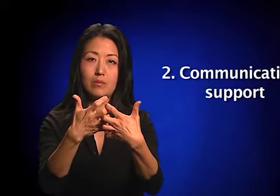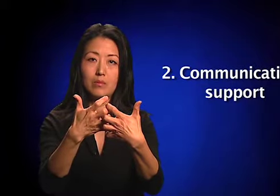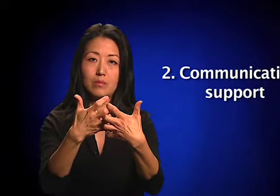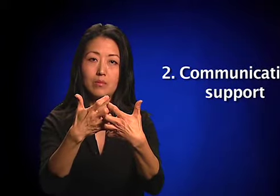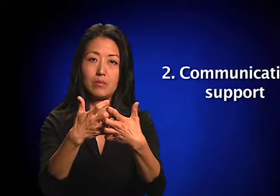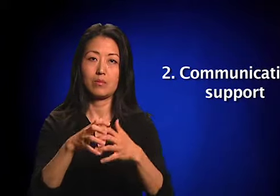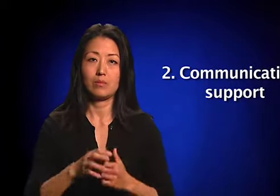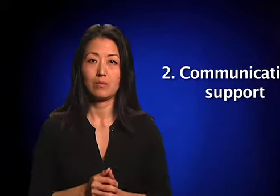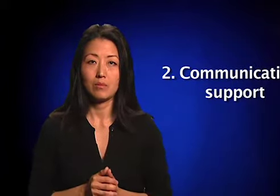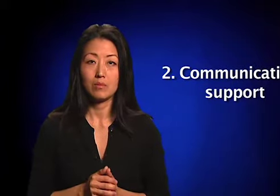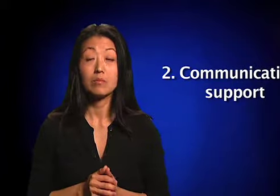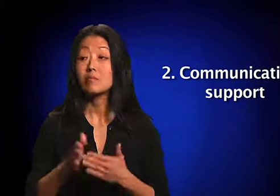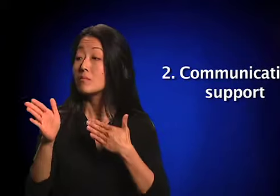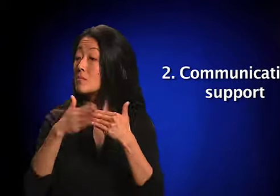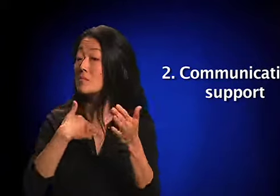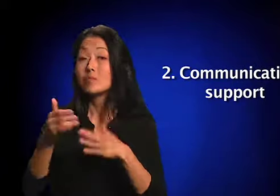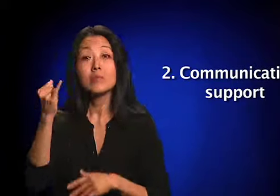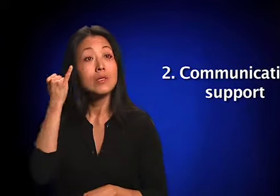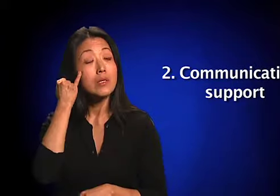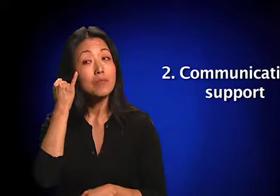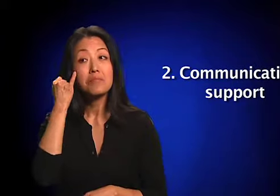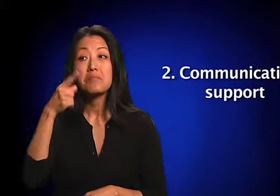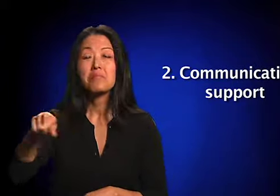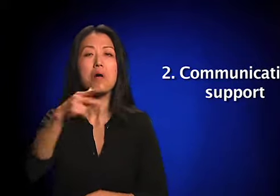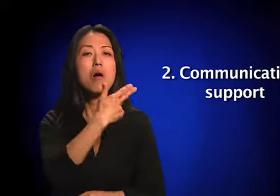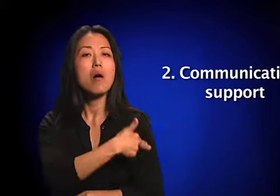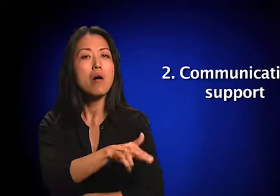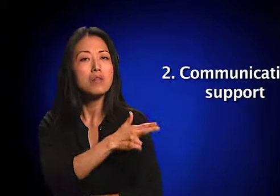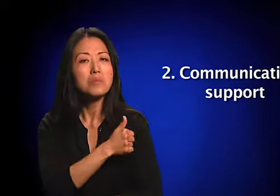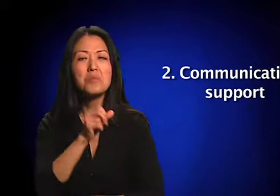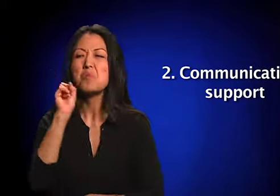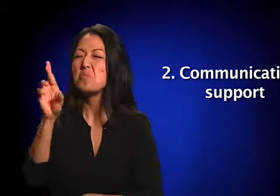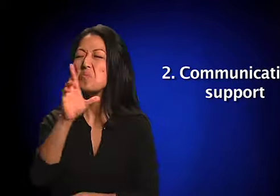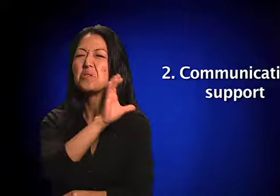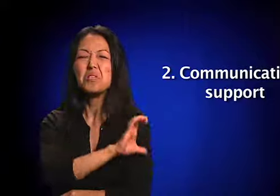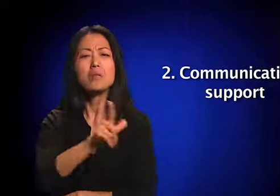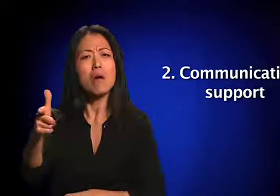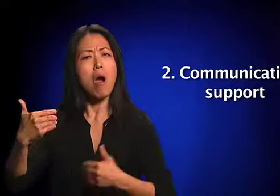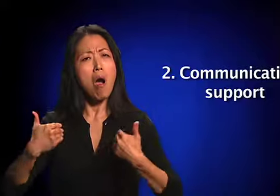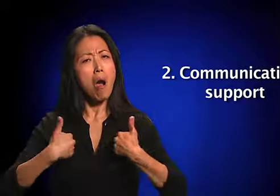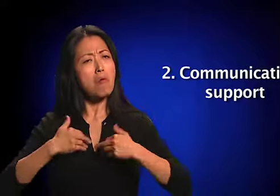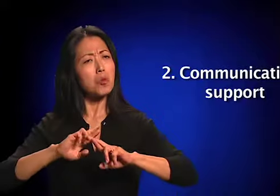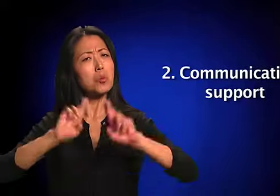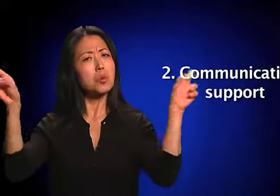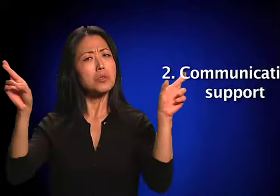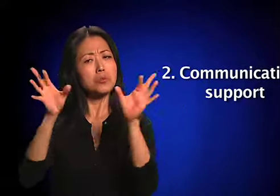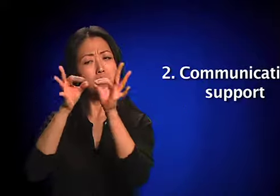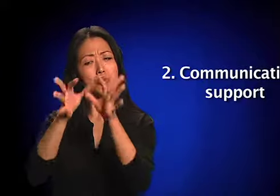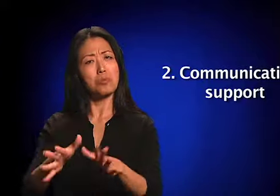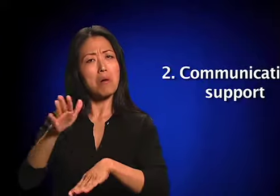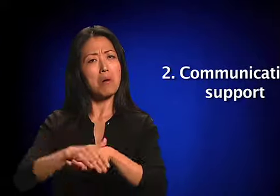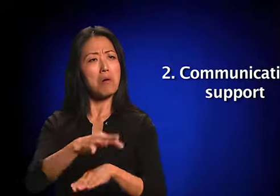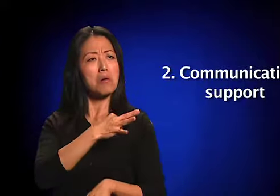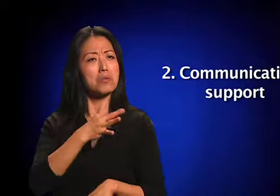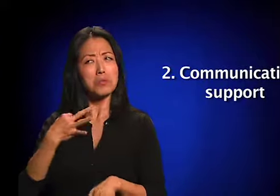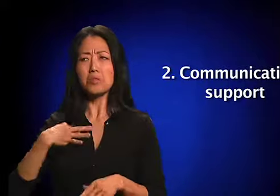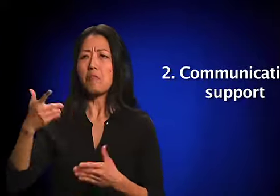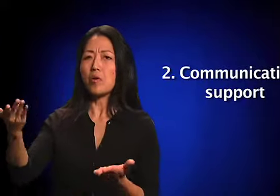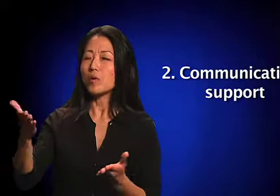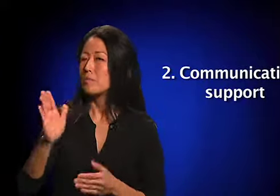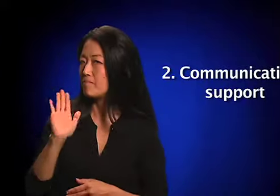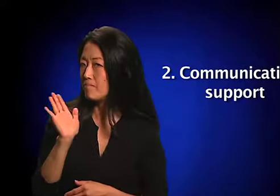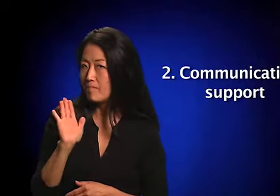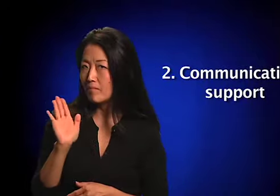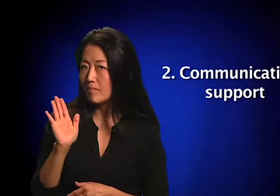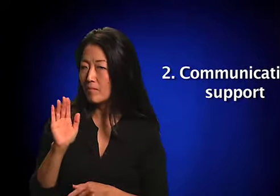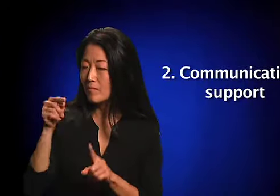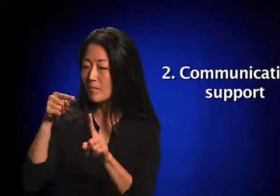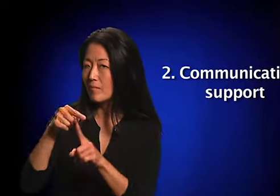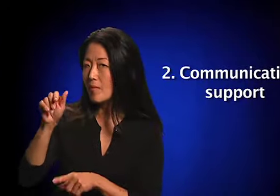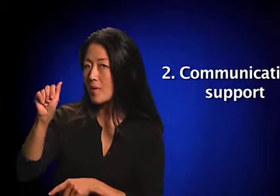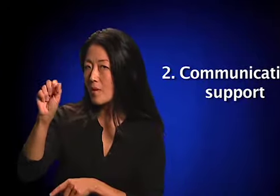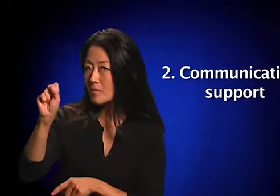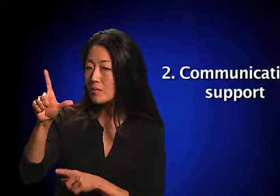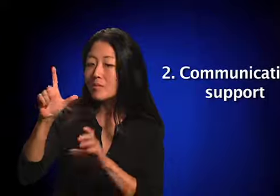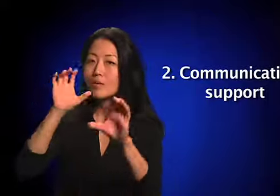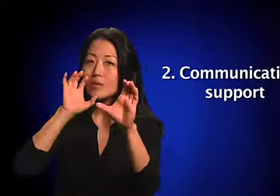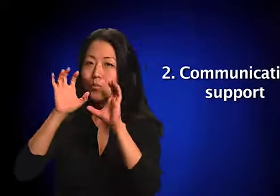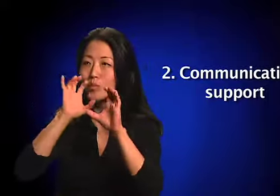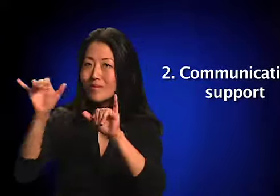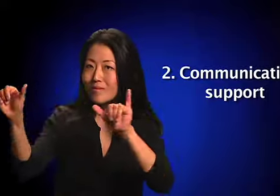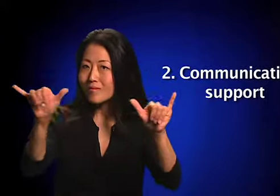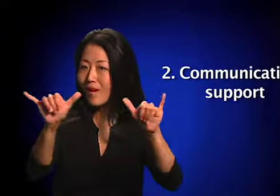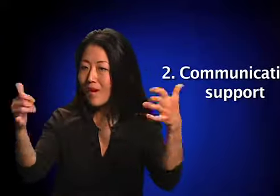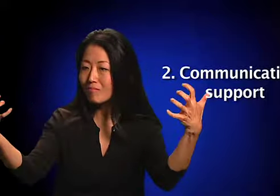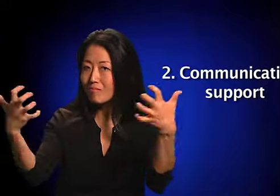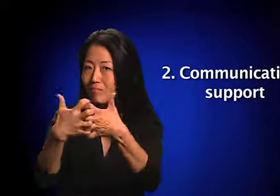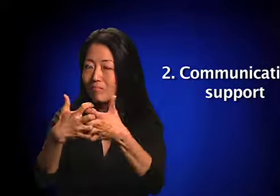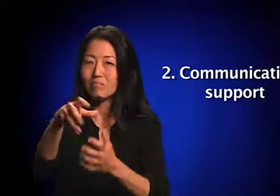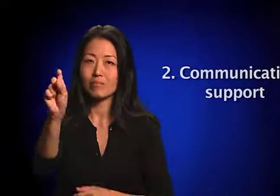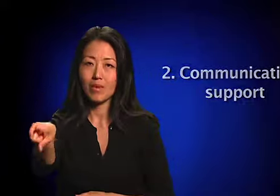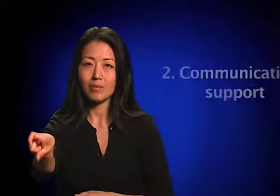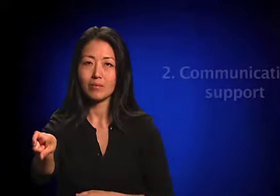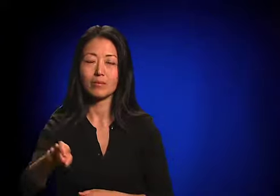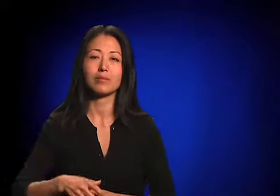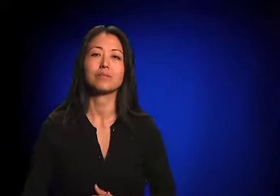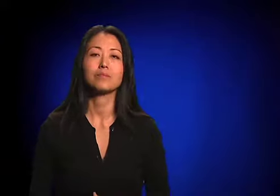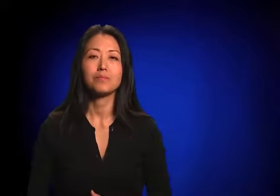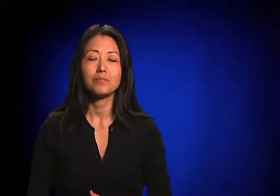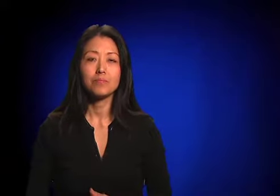although this doesn't mean that the interpreter has to be on-site.